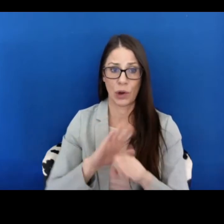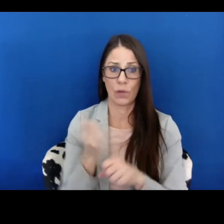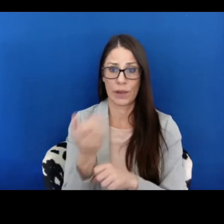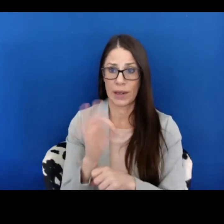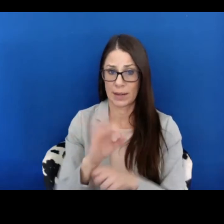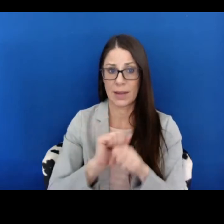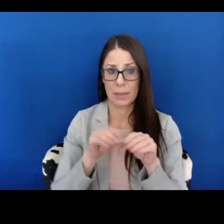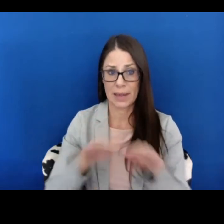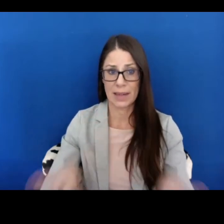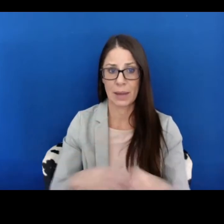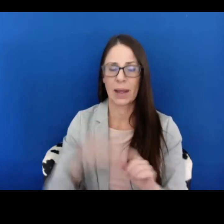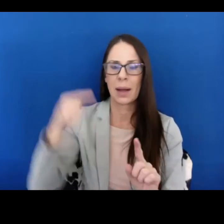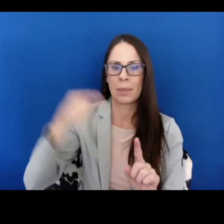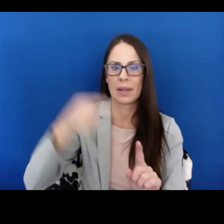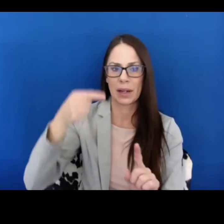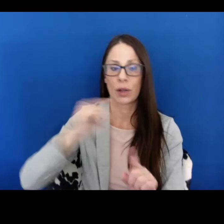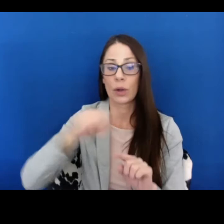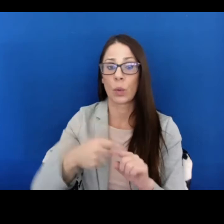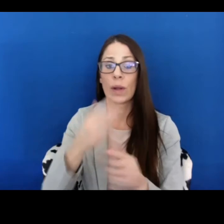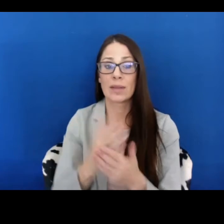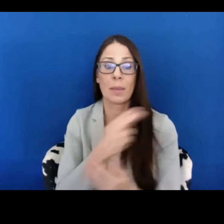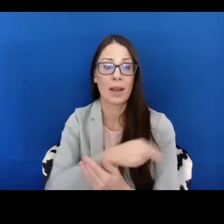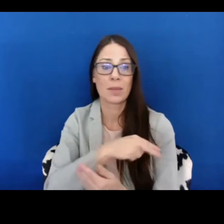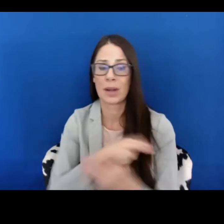15:19:45 Particularly when some hospitals were limiting the ability of caregivers to